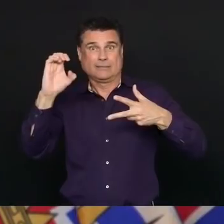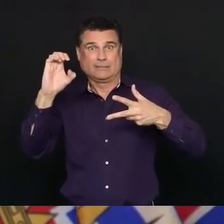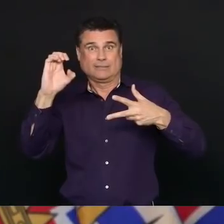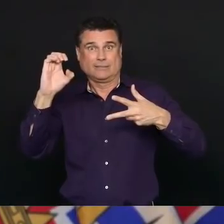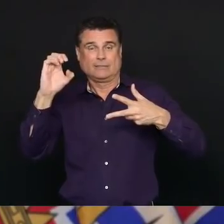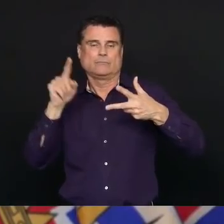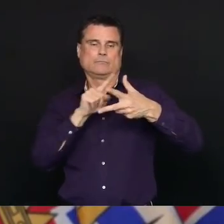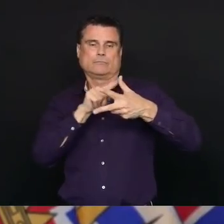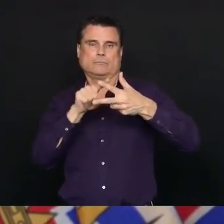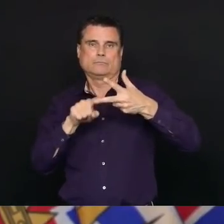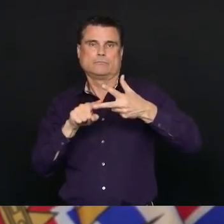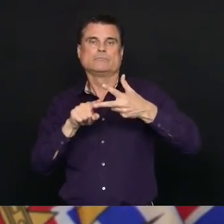Last question today comes from Dominique, CBC Canada.